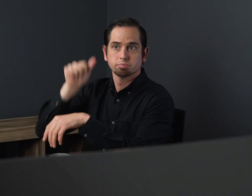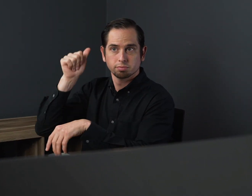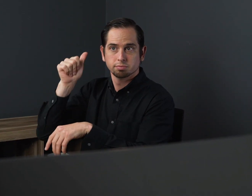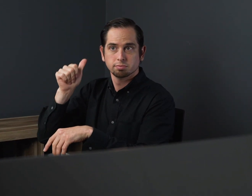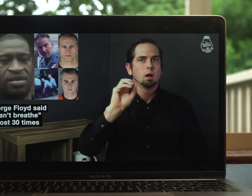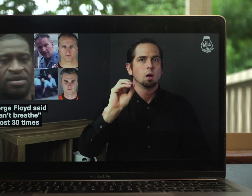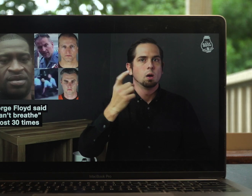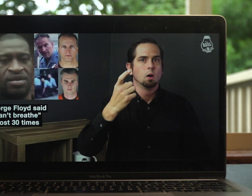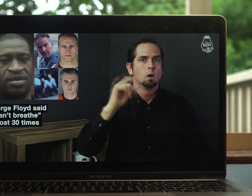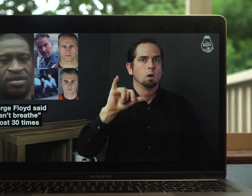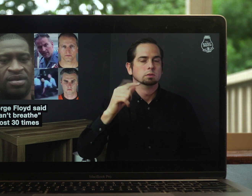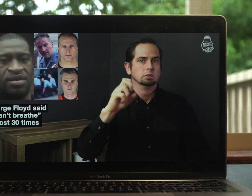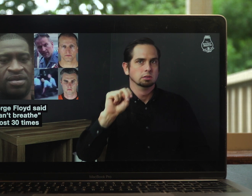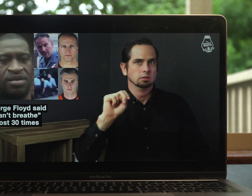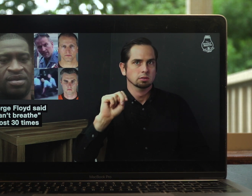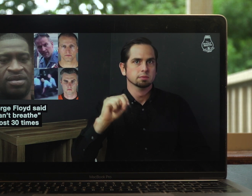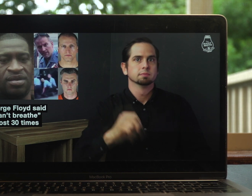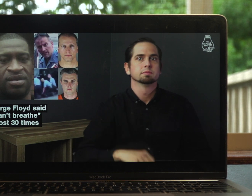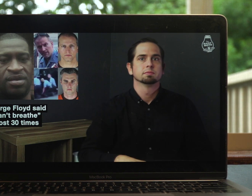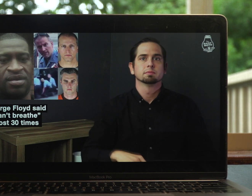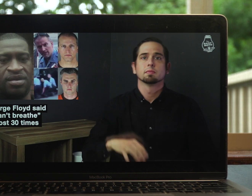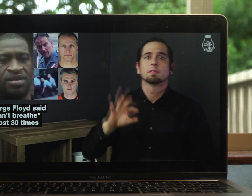a pioneer in American Sign Language journalism.